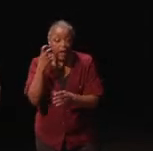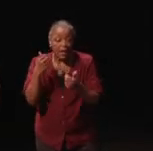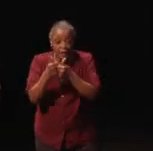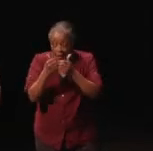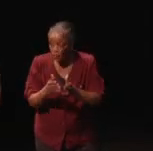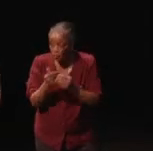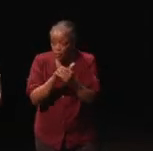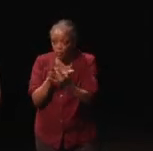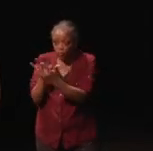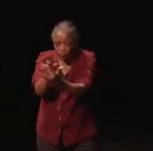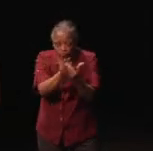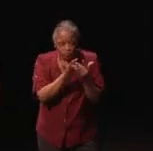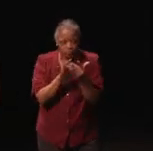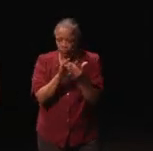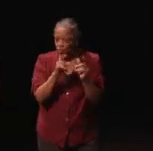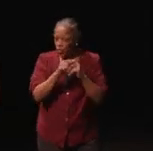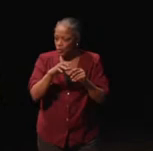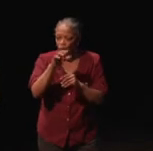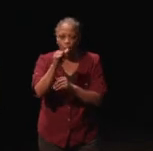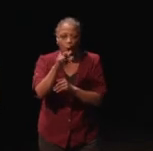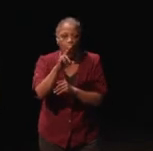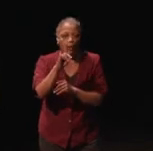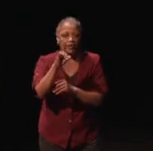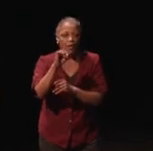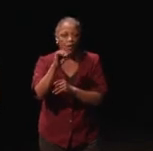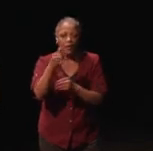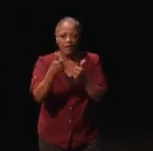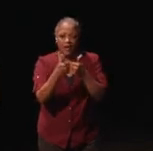to reach out to them, go to audiogames.net.